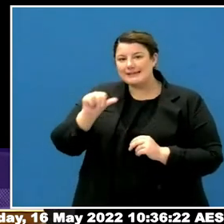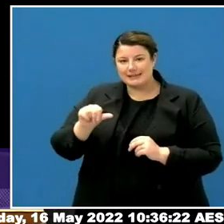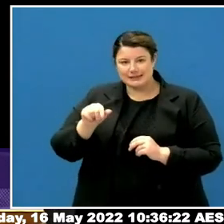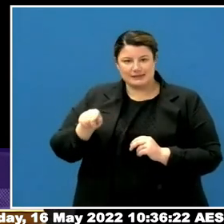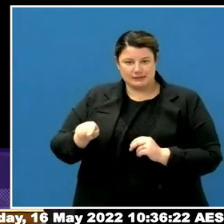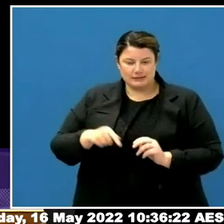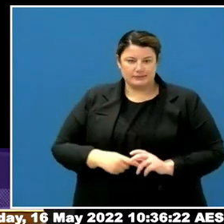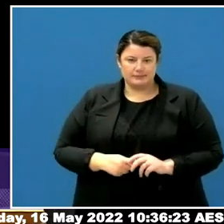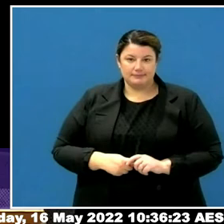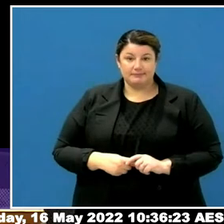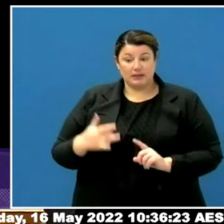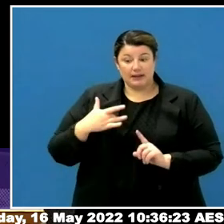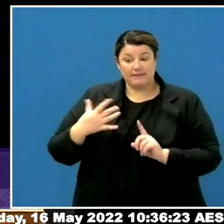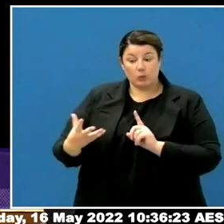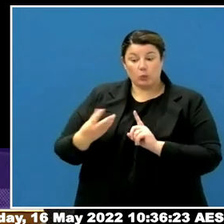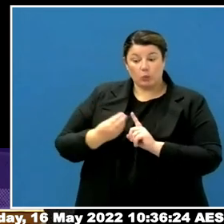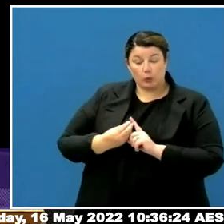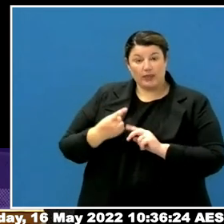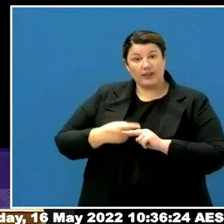Simon lives with Lilly and his father in western Sydney.